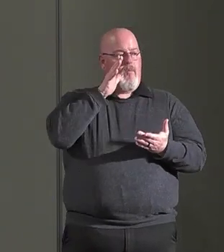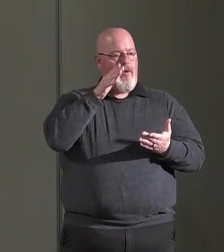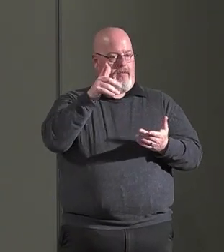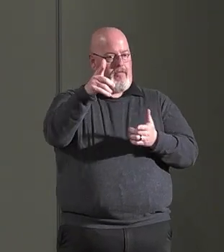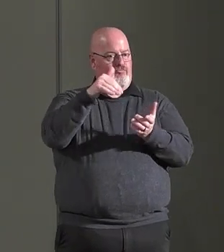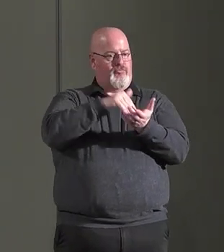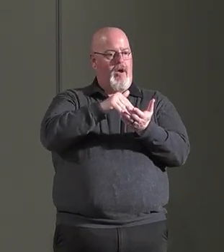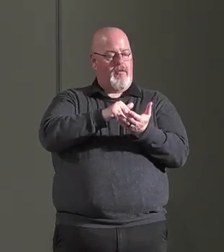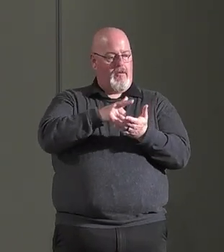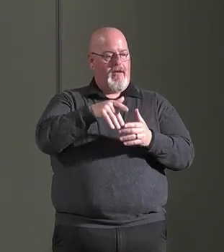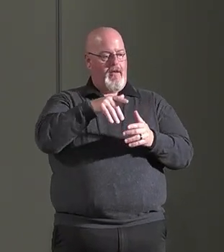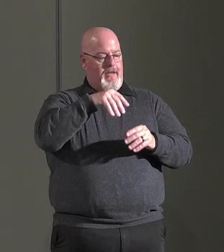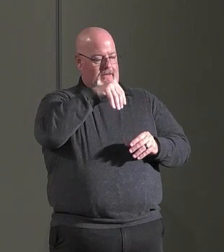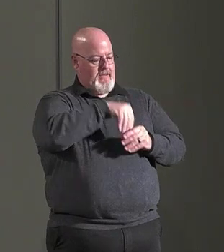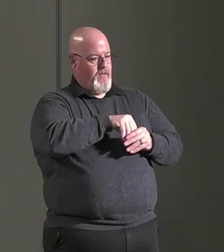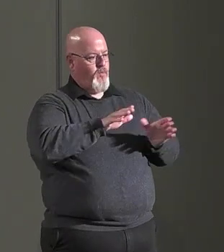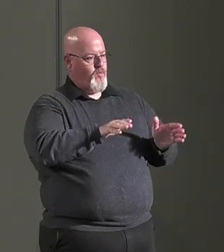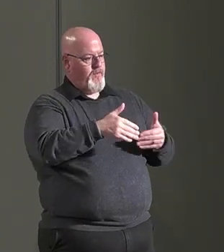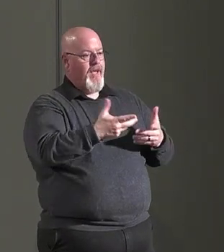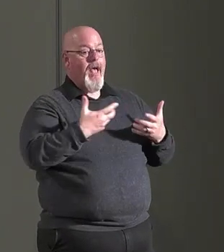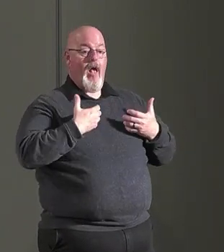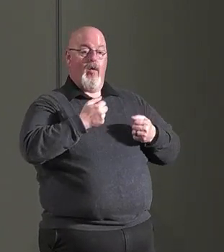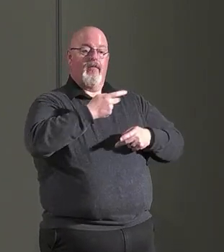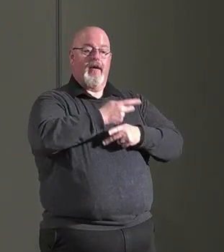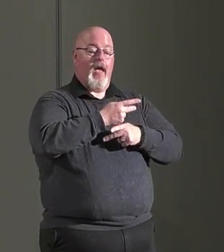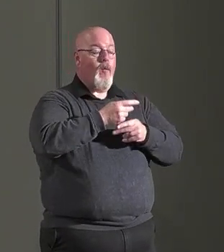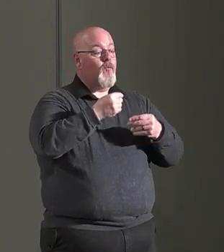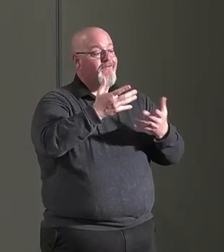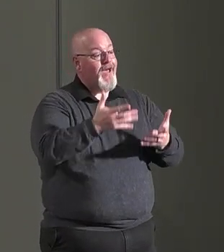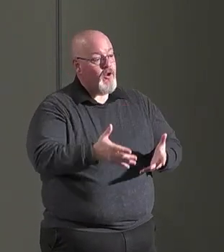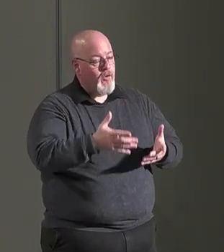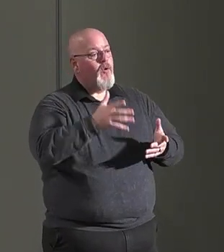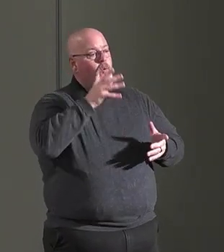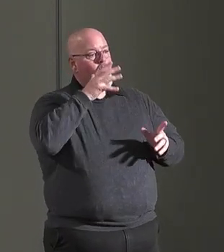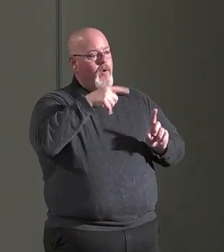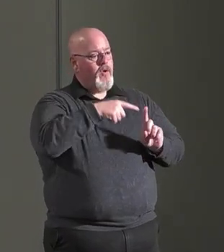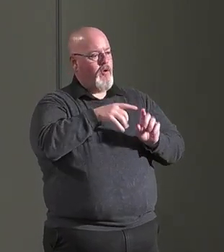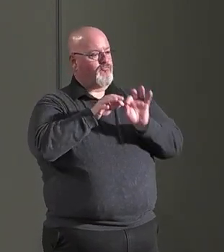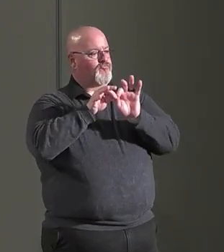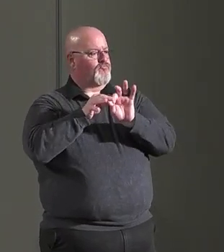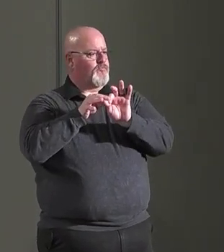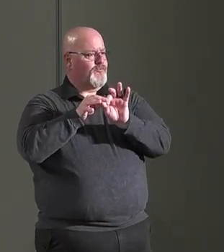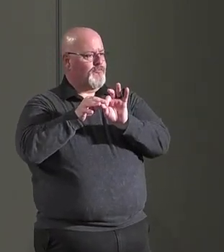present in the room, another health care provider perhaps. There will be an interpreter or they